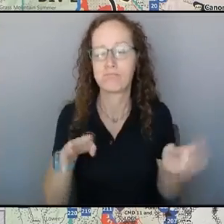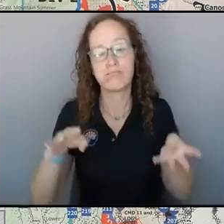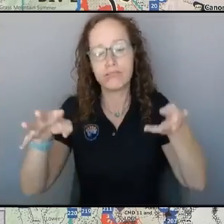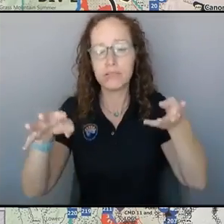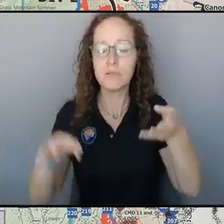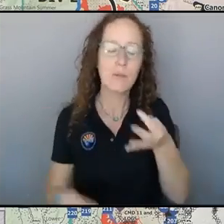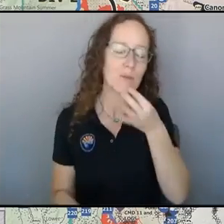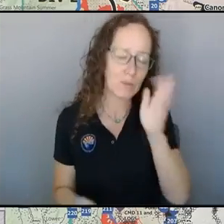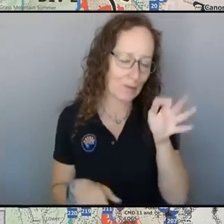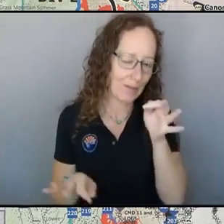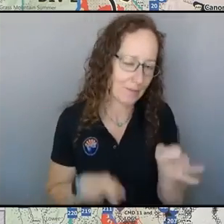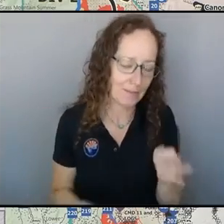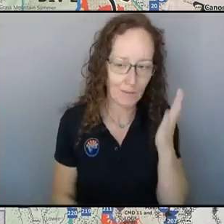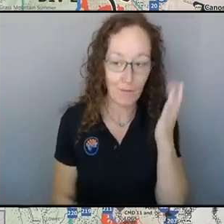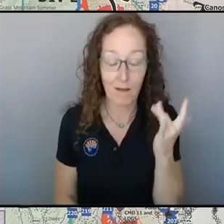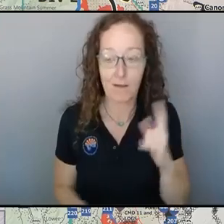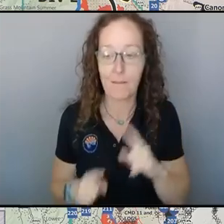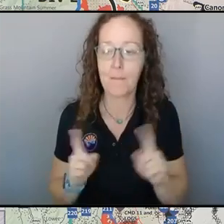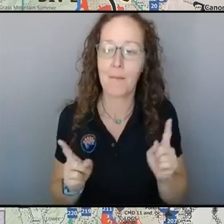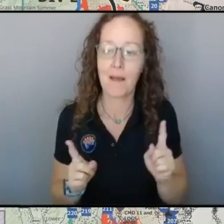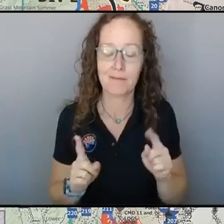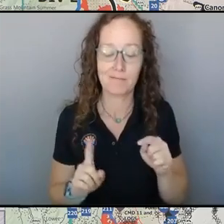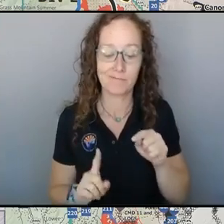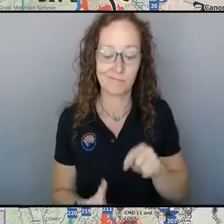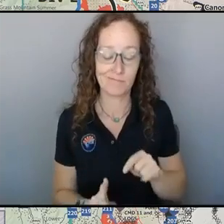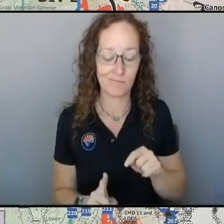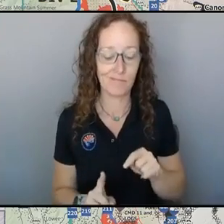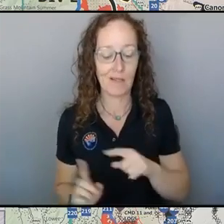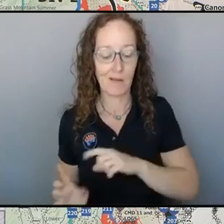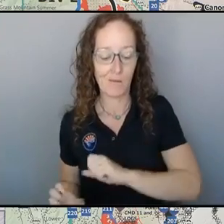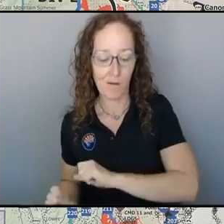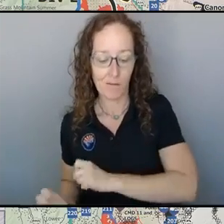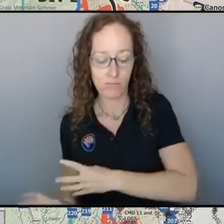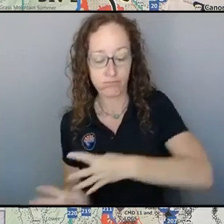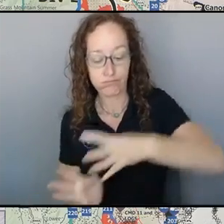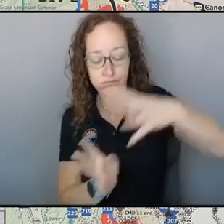predominantly south southwest in persuasion looking to get